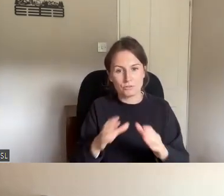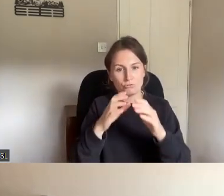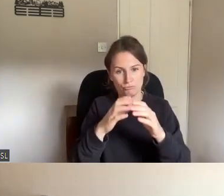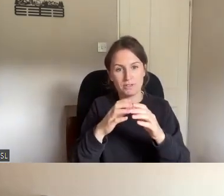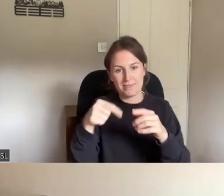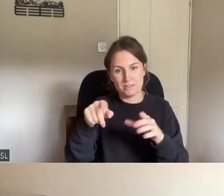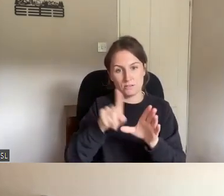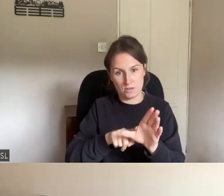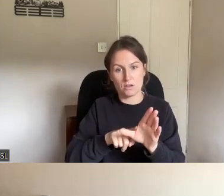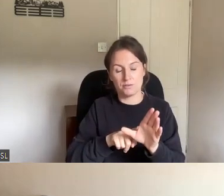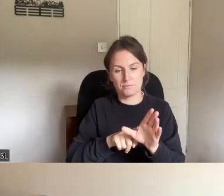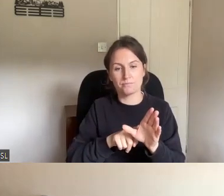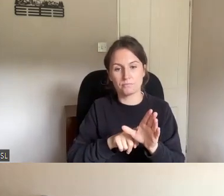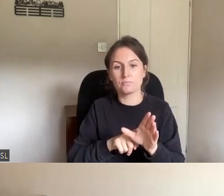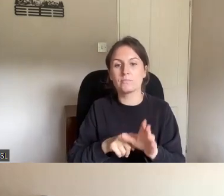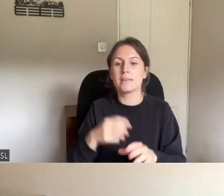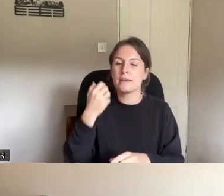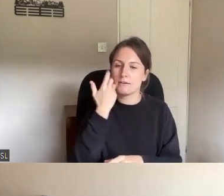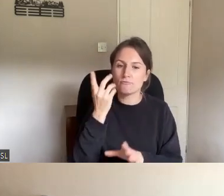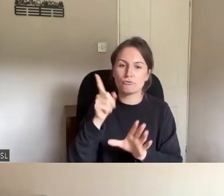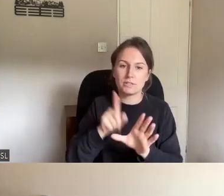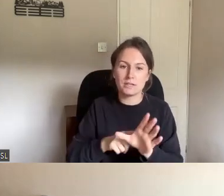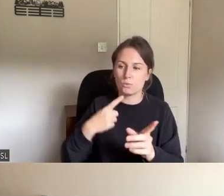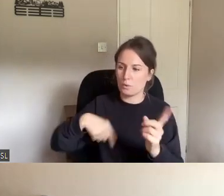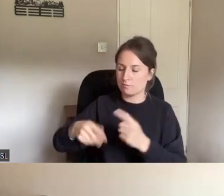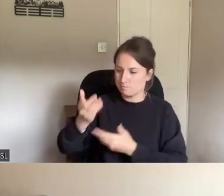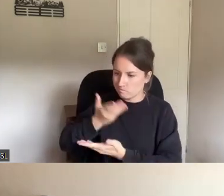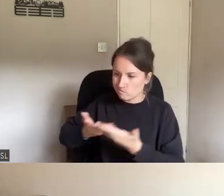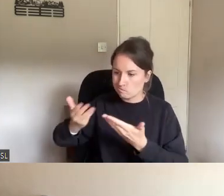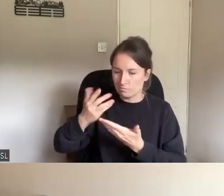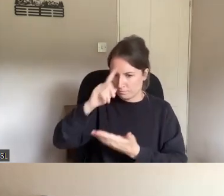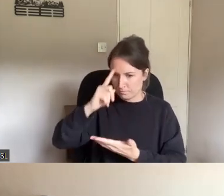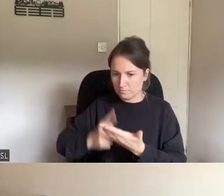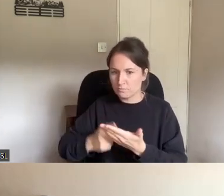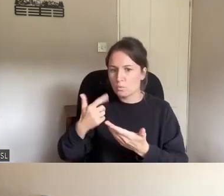and assessment to decide the best way forward for the next year.